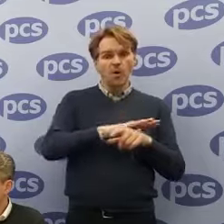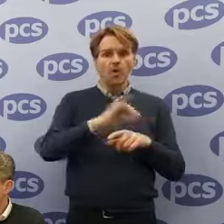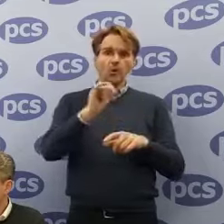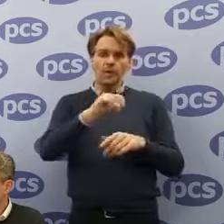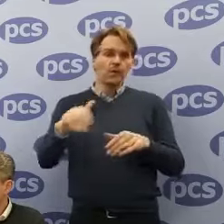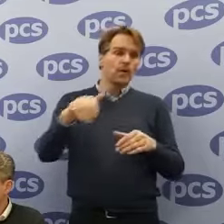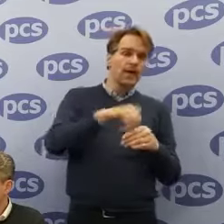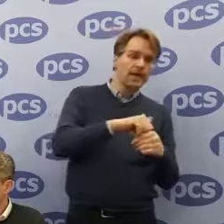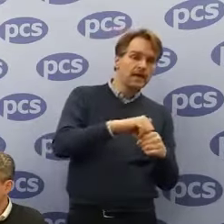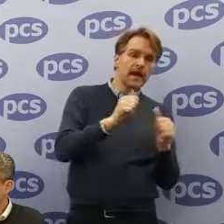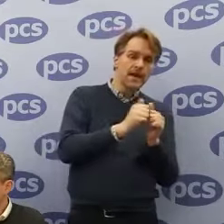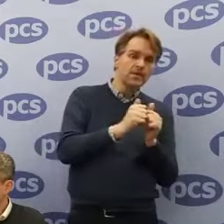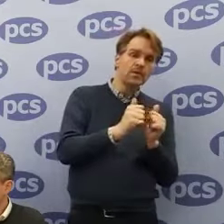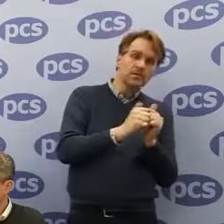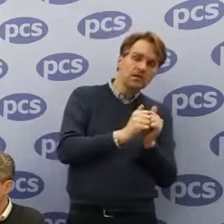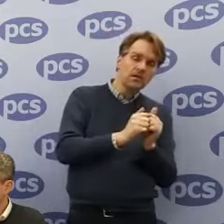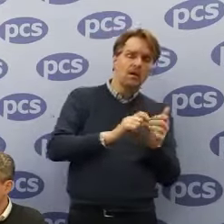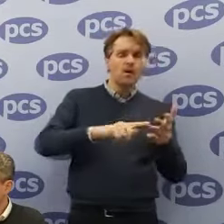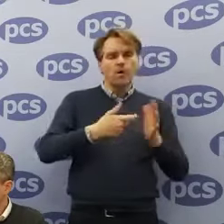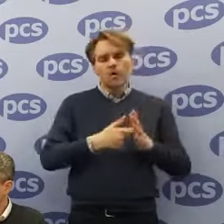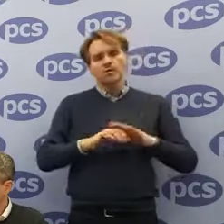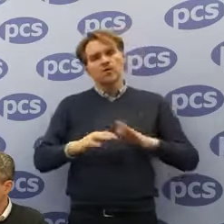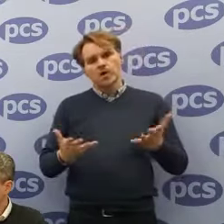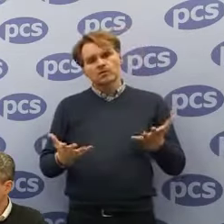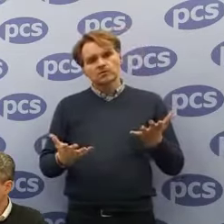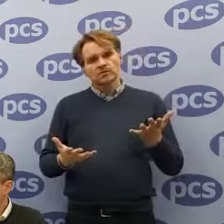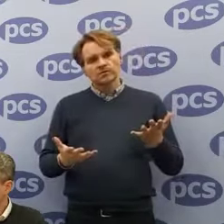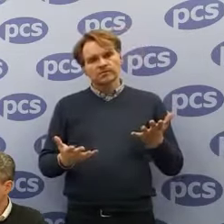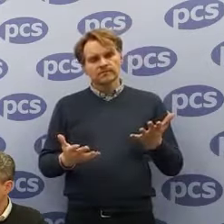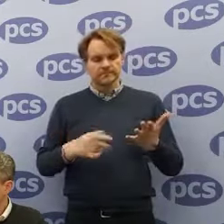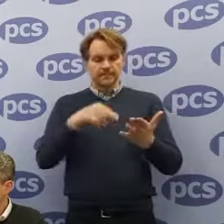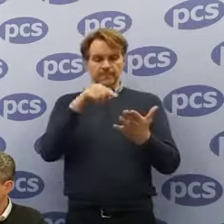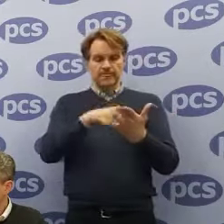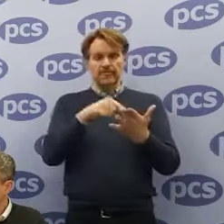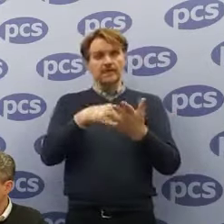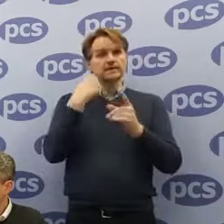not, it's important we're all part of this campaign, because this campaign is